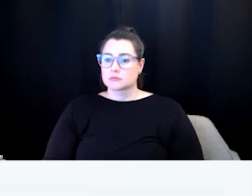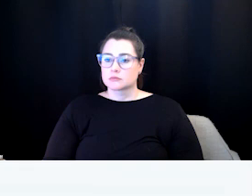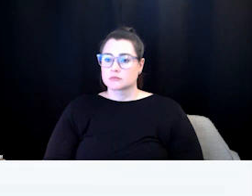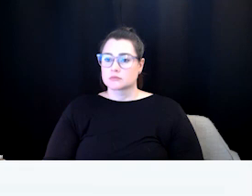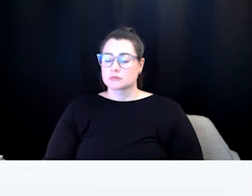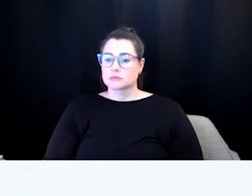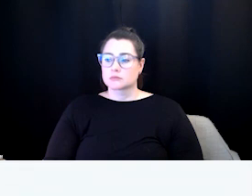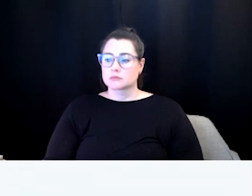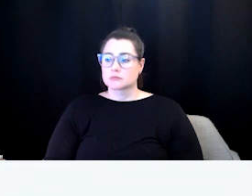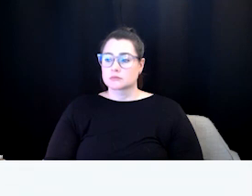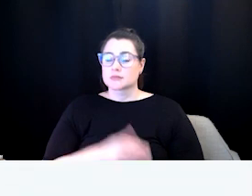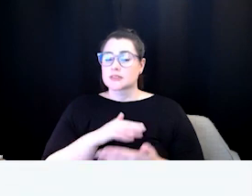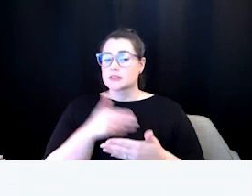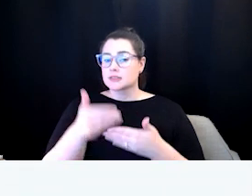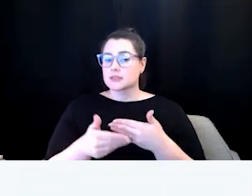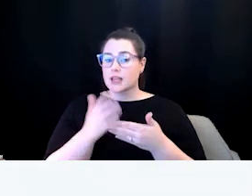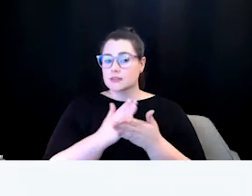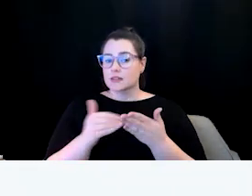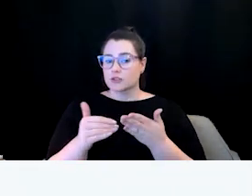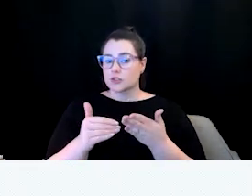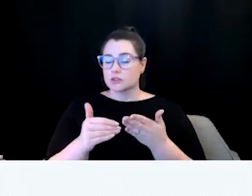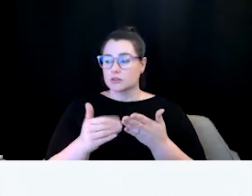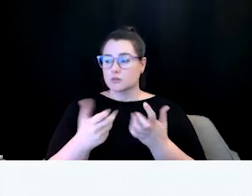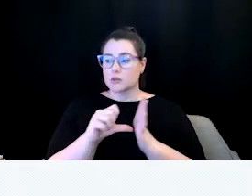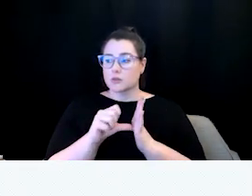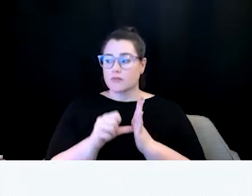So the next section I want to highlight is the Senior Personnel Documents.